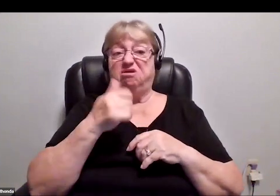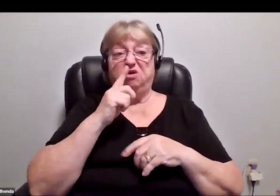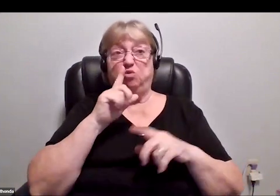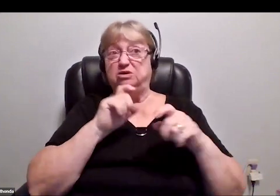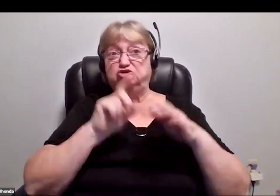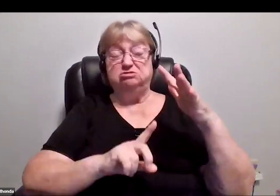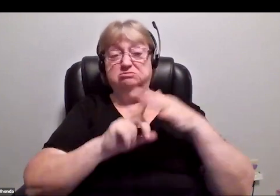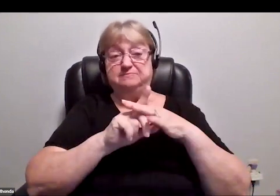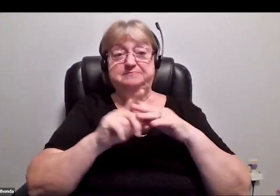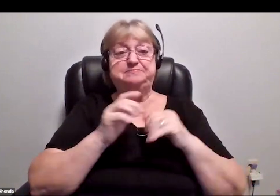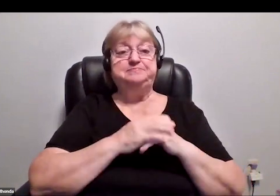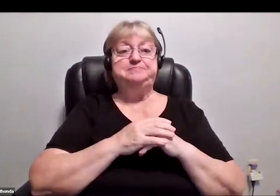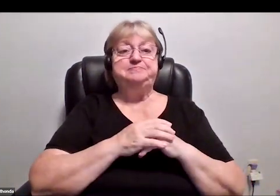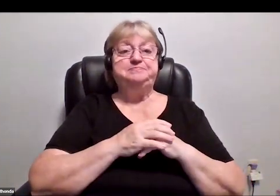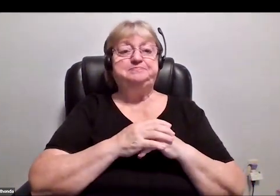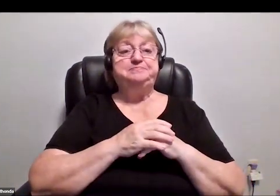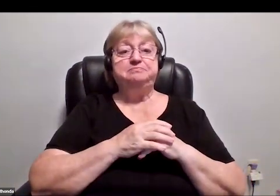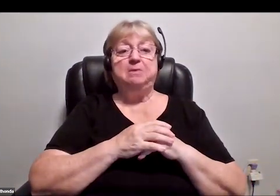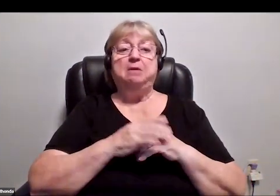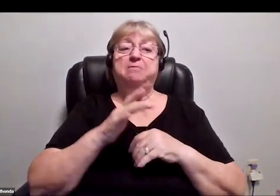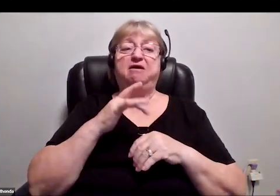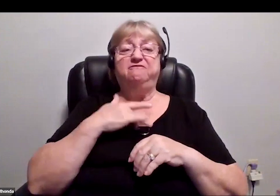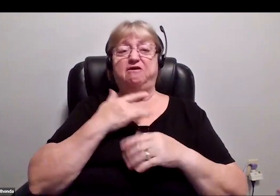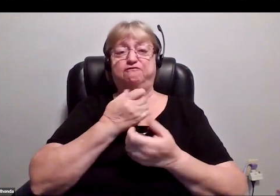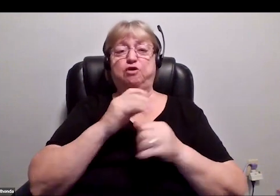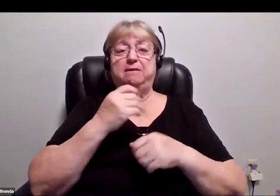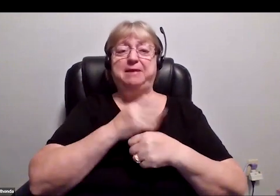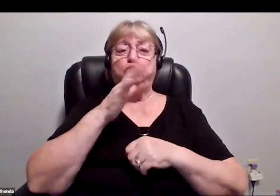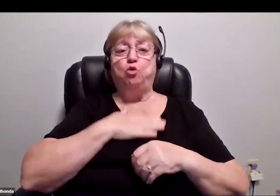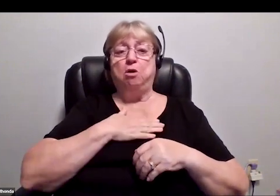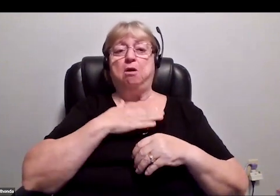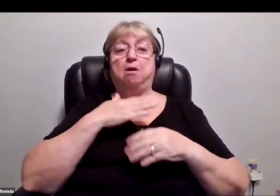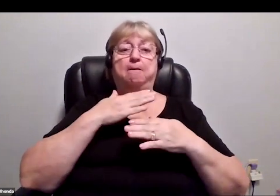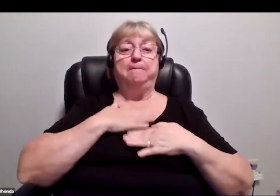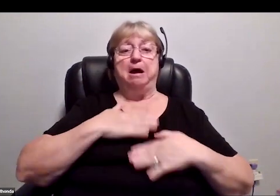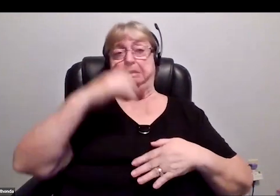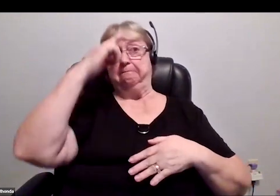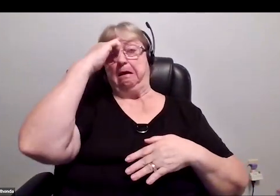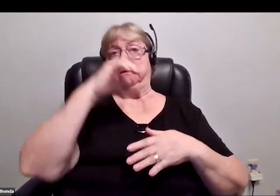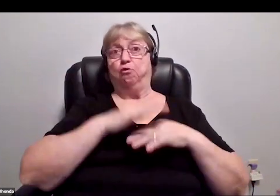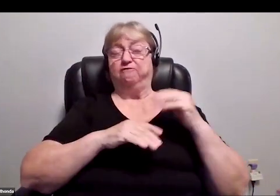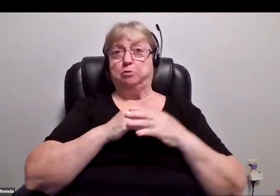in the chat that is relevant to what we're talking about. I know that your eyes are not your attention, of course.